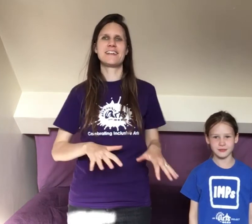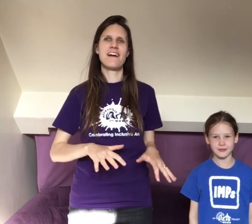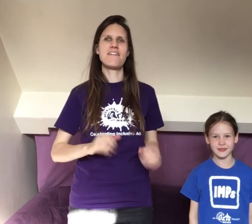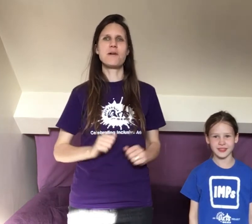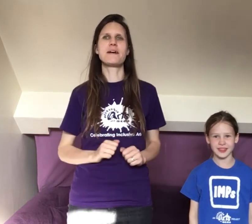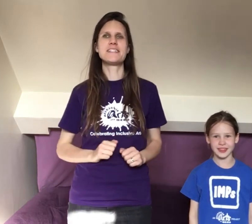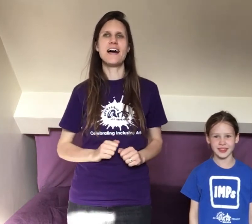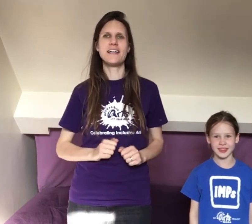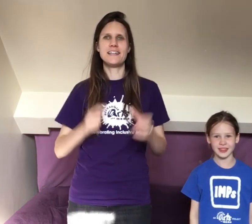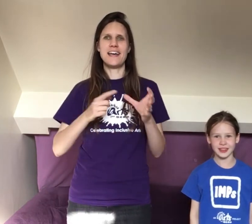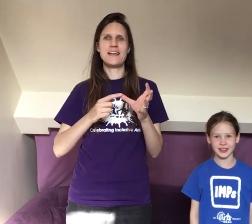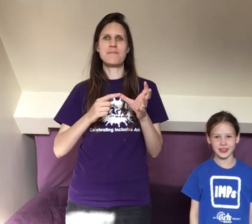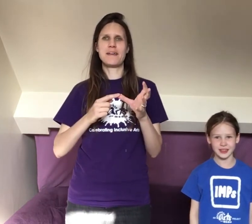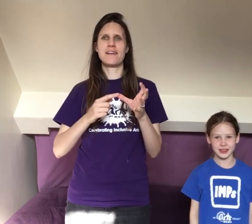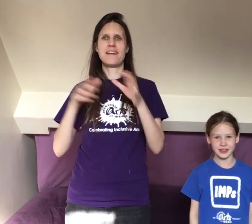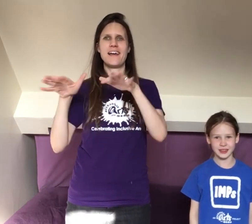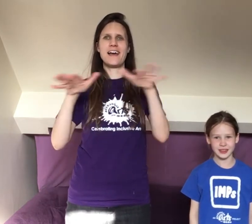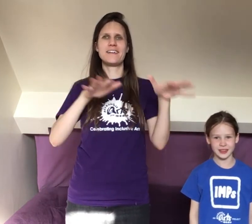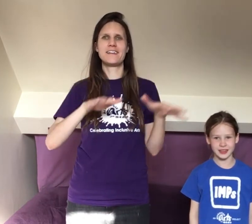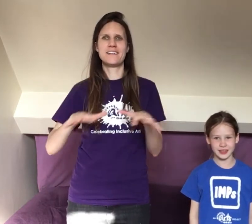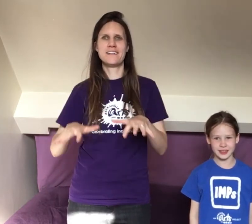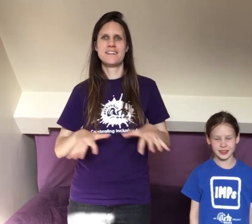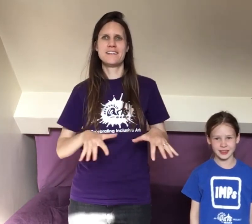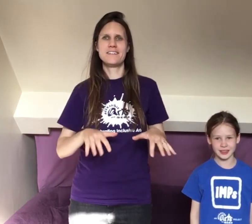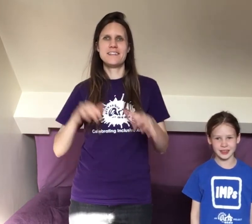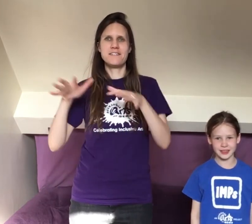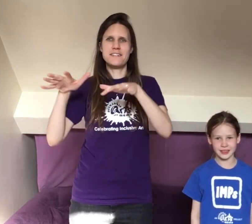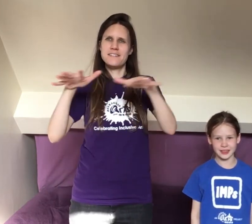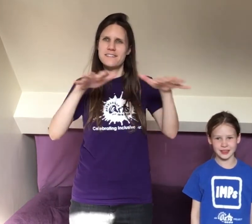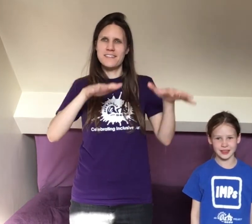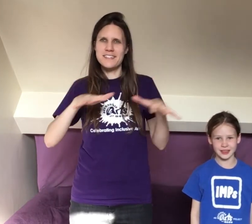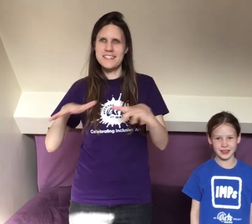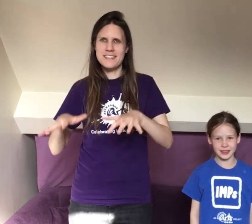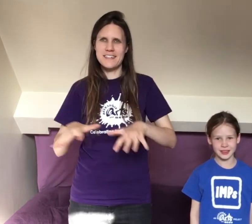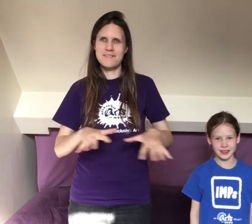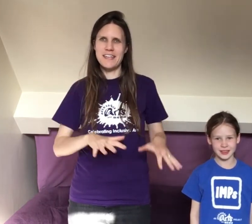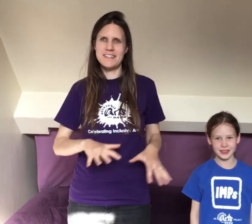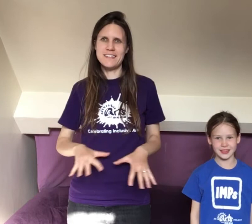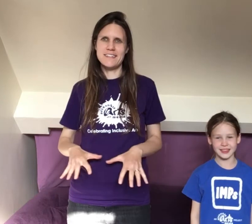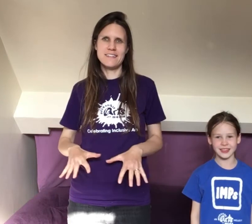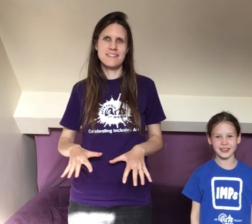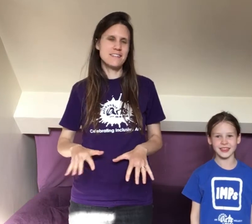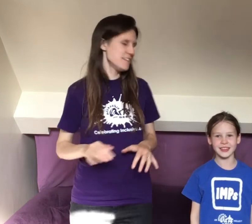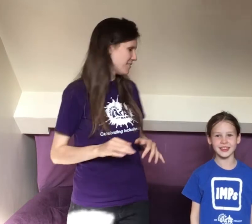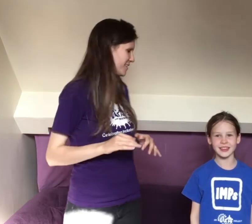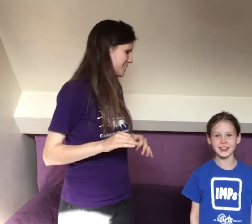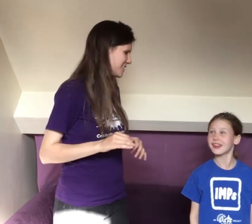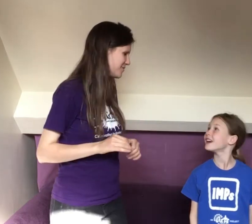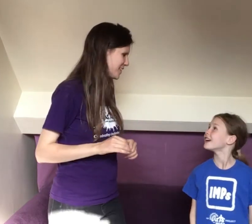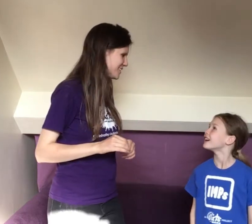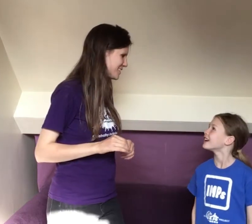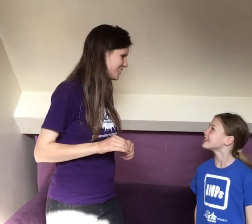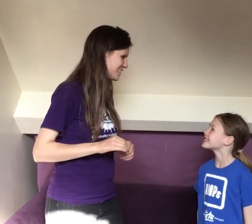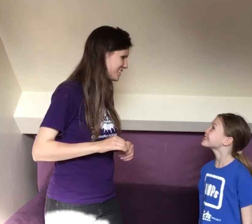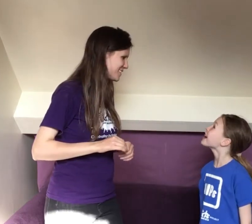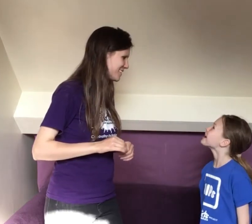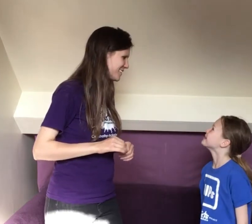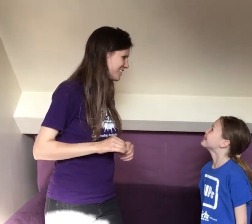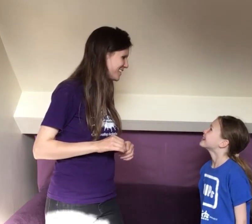So, I’ve got my signing name… Anna. Do you know what… what this sign means? Do you know what that sign means?... Snow!